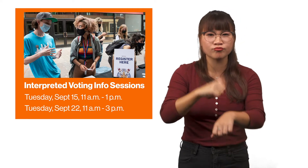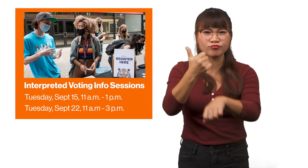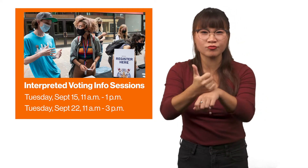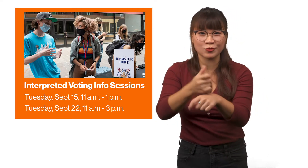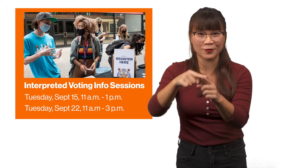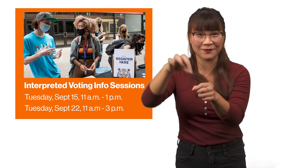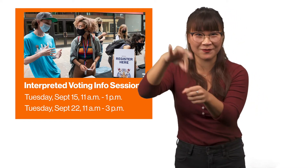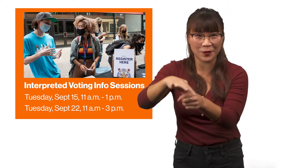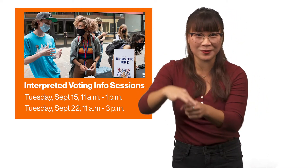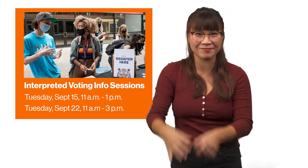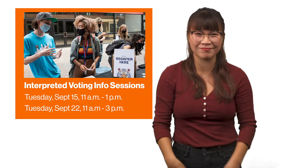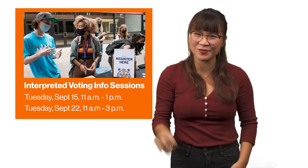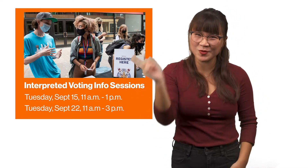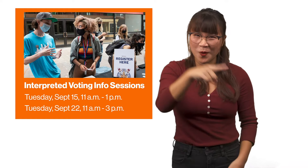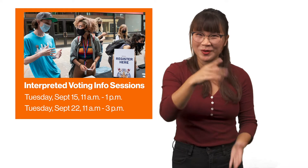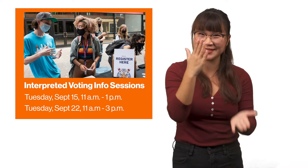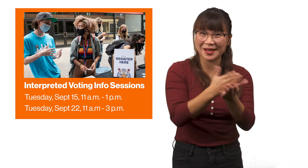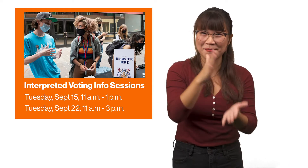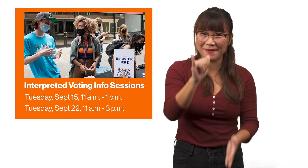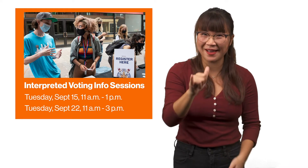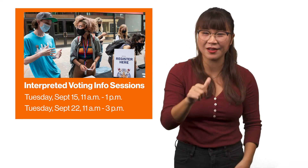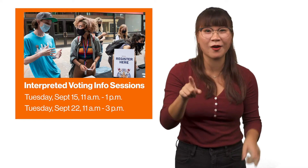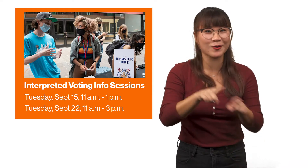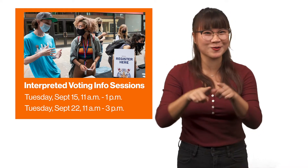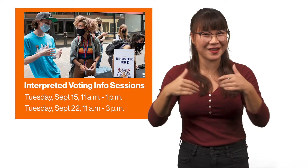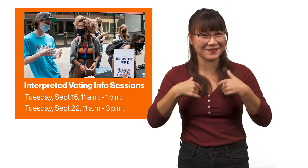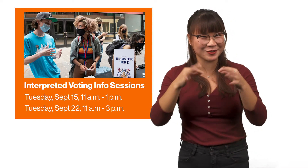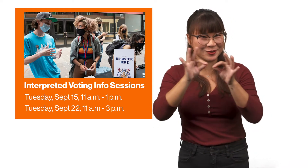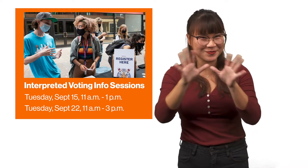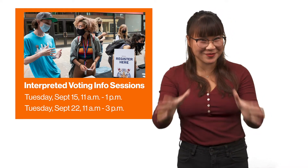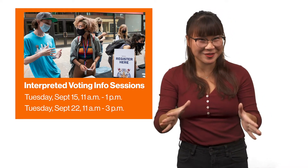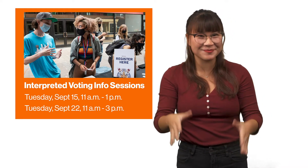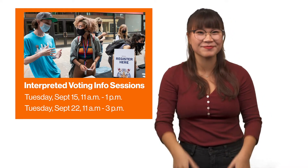get you set up to vote. Stop by!